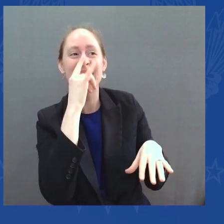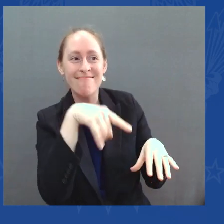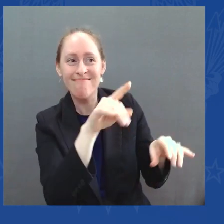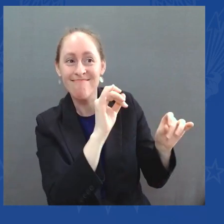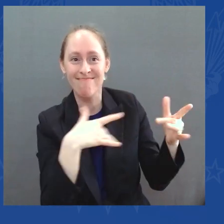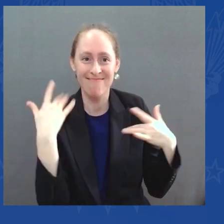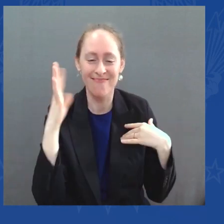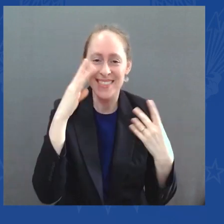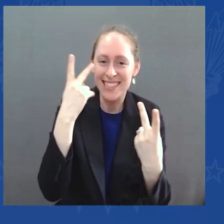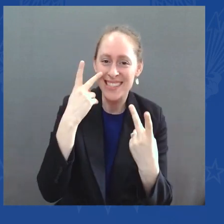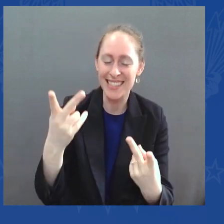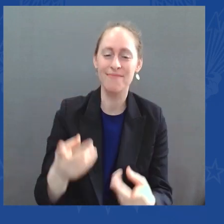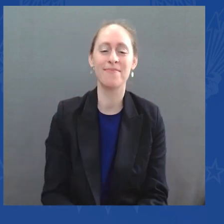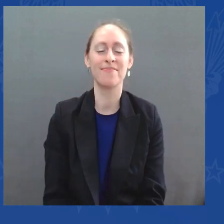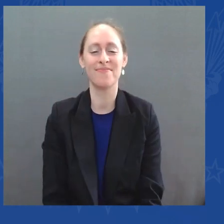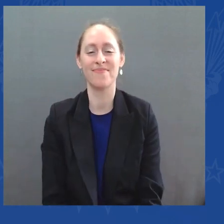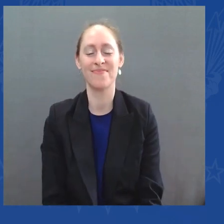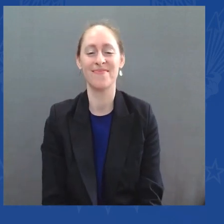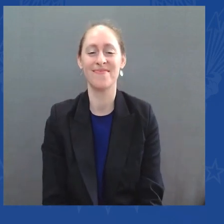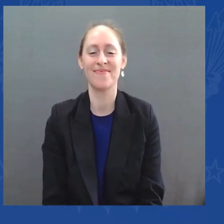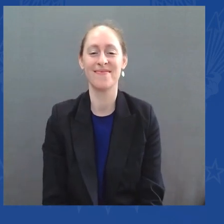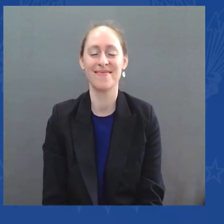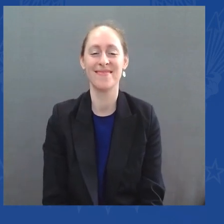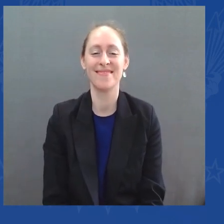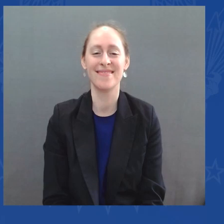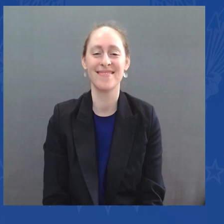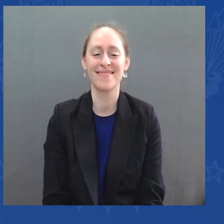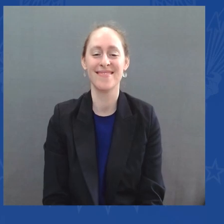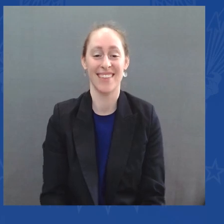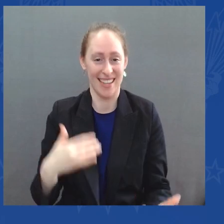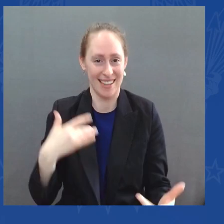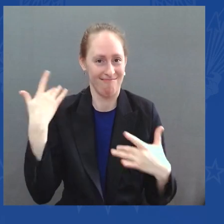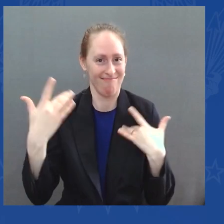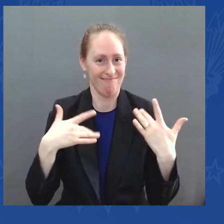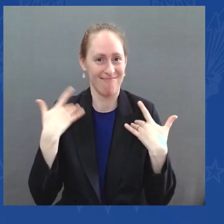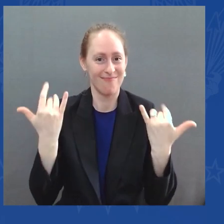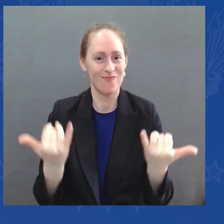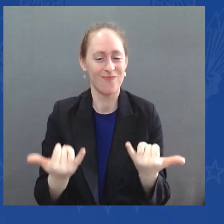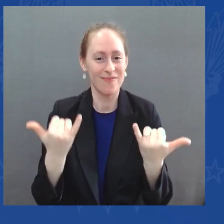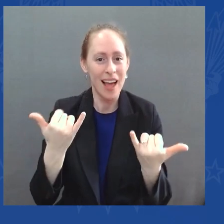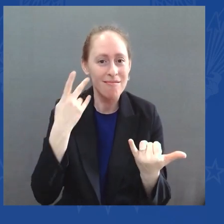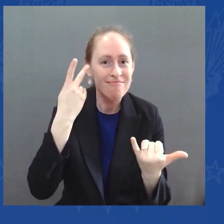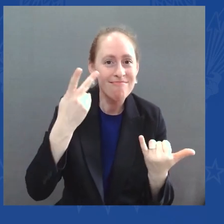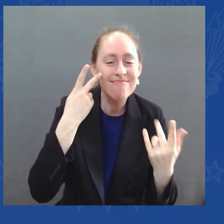I kept looking around at all of the physical items that surrounded us and thought about how they got here.